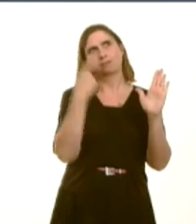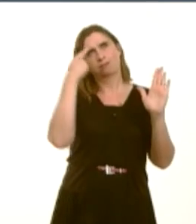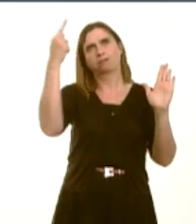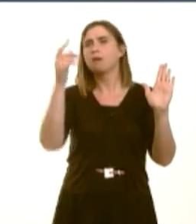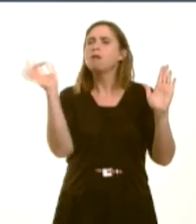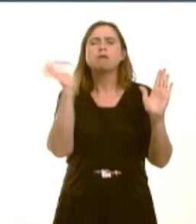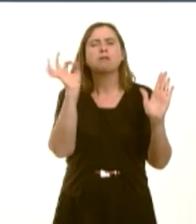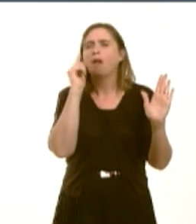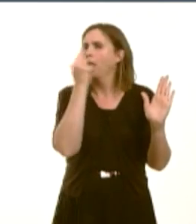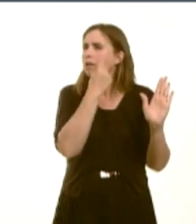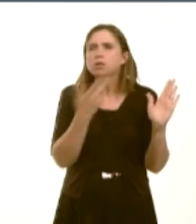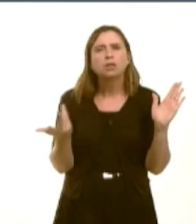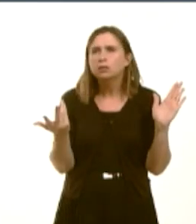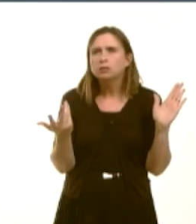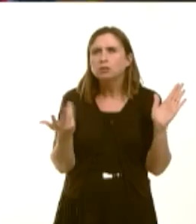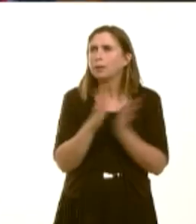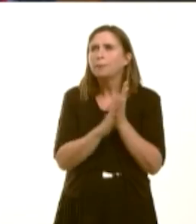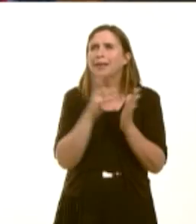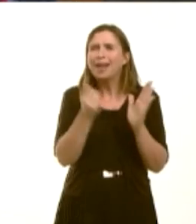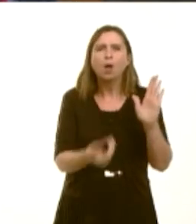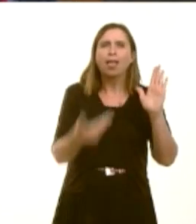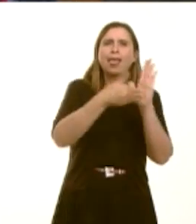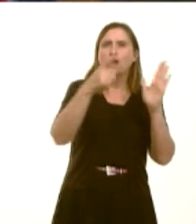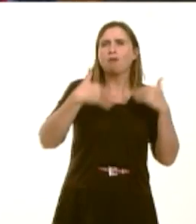on so little evidence? Carwyn Jones: She is earning her award, isnít